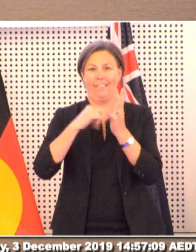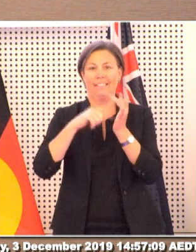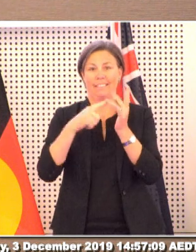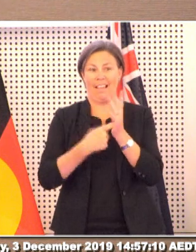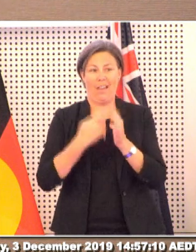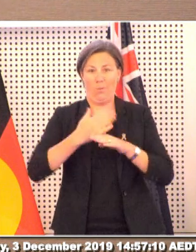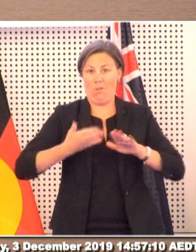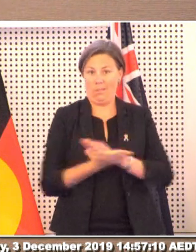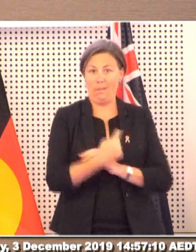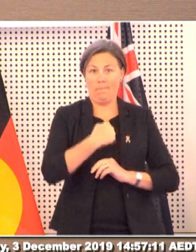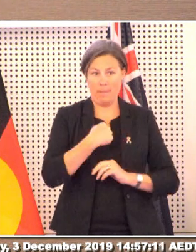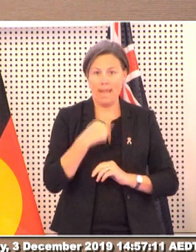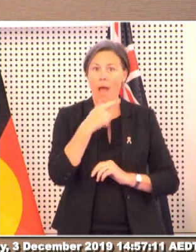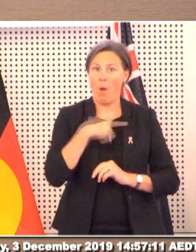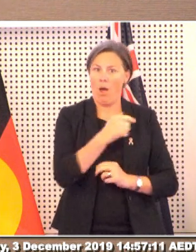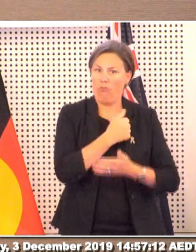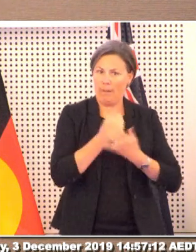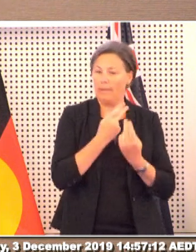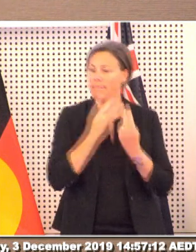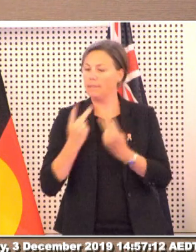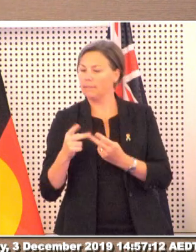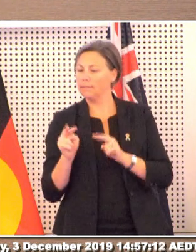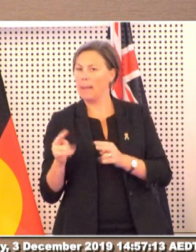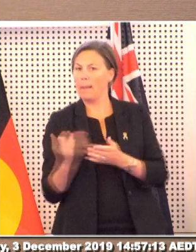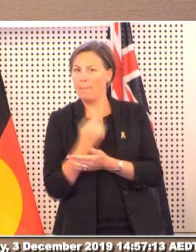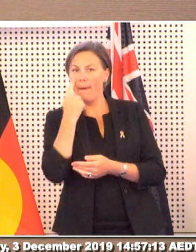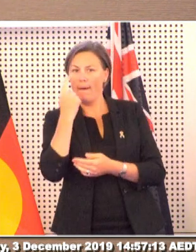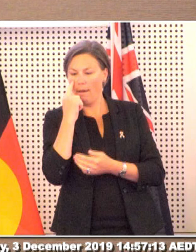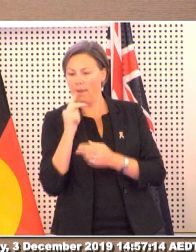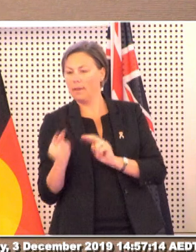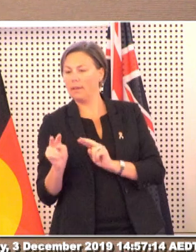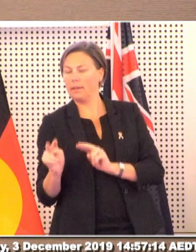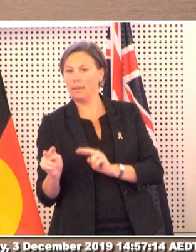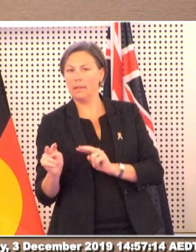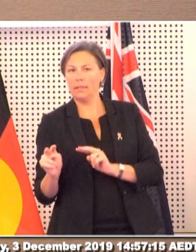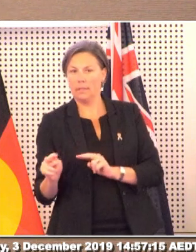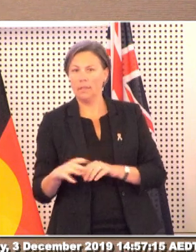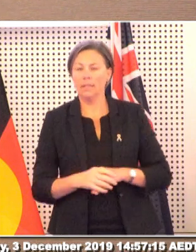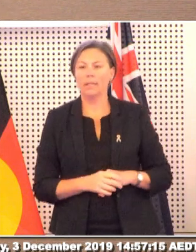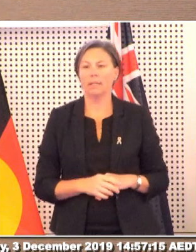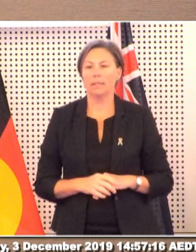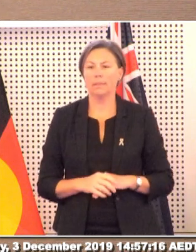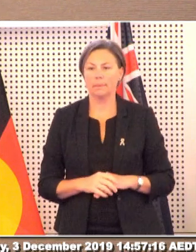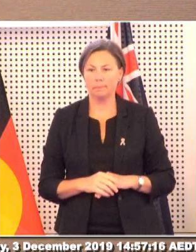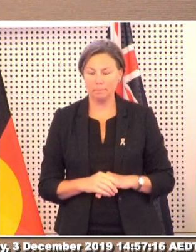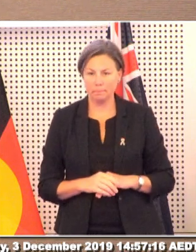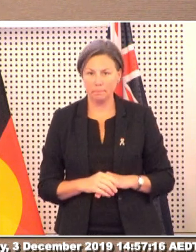Now, in terms of restrictive practices, although people aren’t necessarily civilly detained in those environments, try and leave.